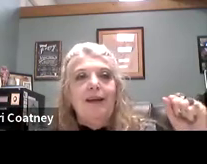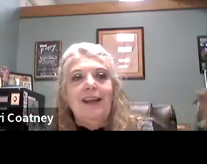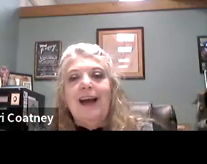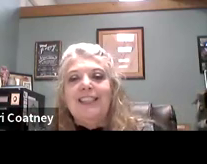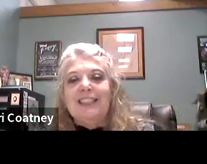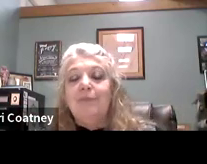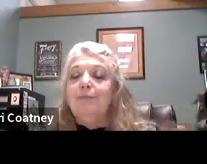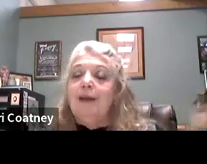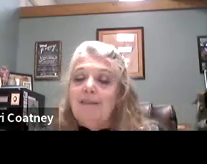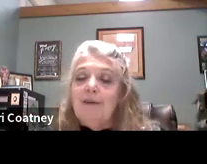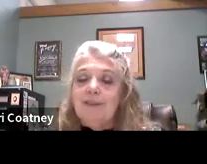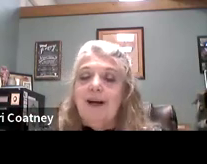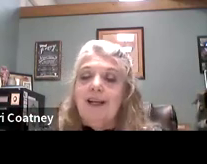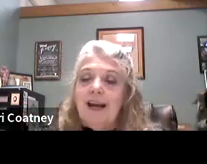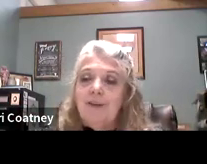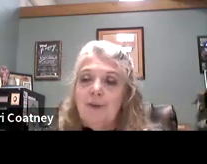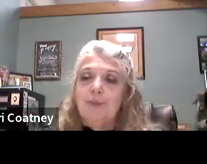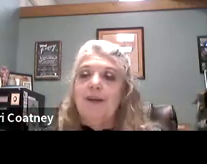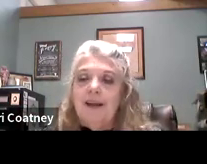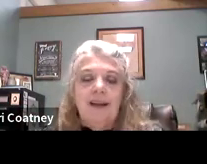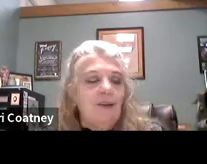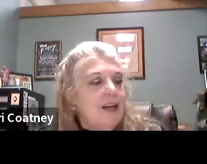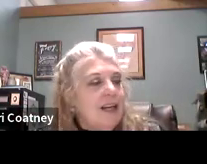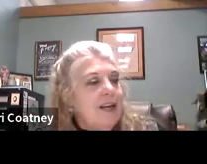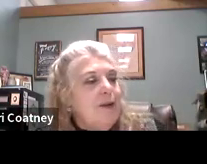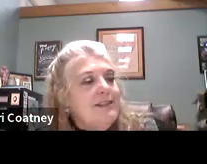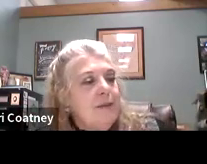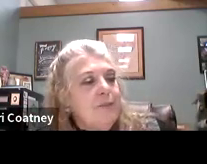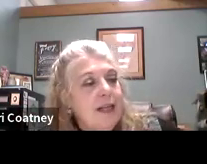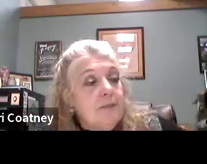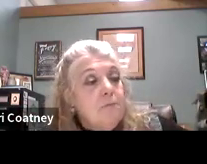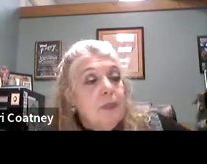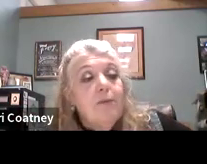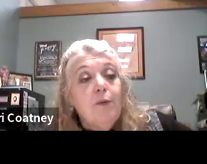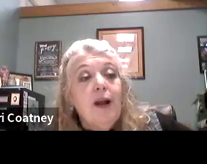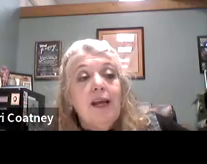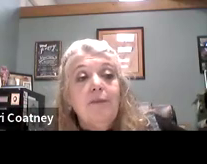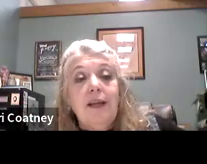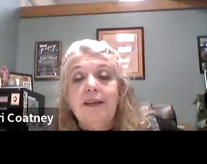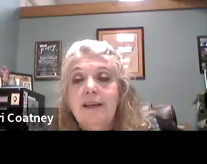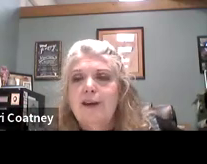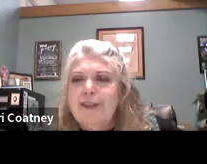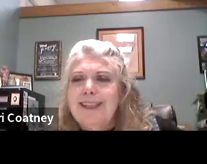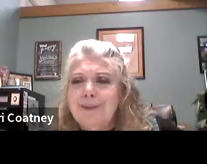I like to be out there watching the stuff happen. I want to be a part of it. I want my hands dirty. In the action.